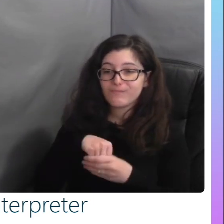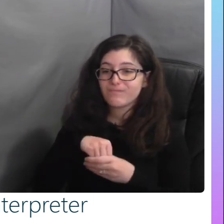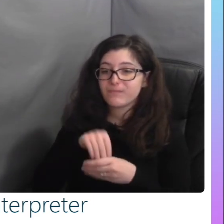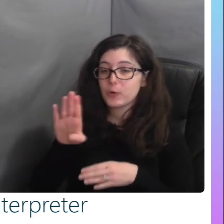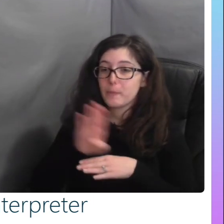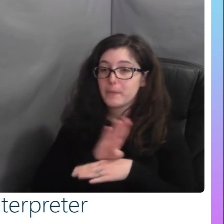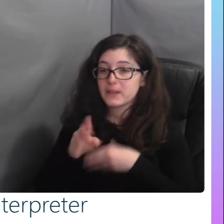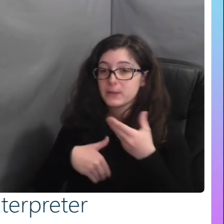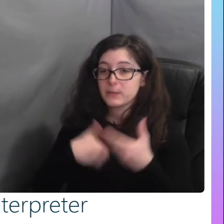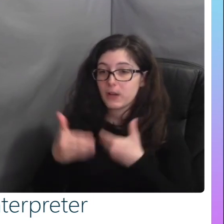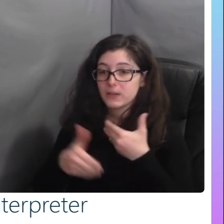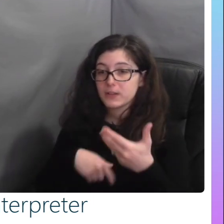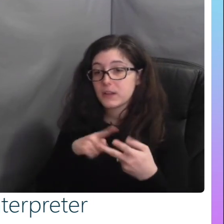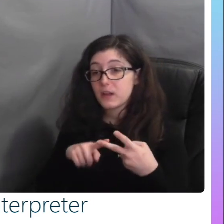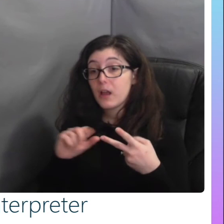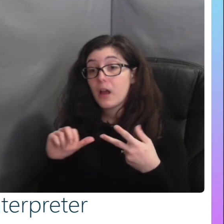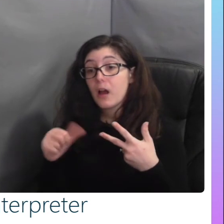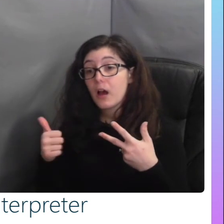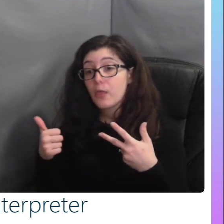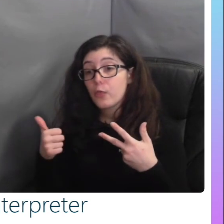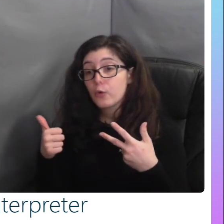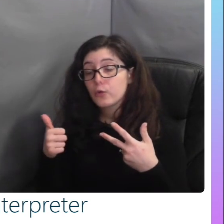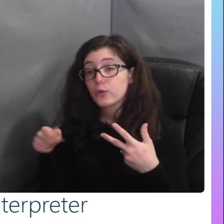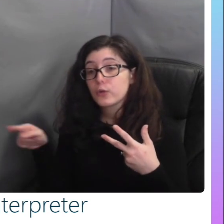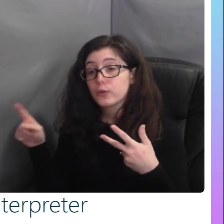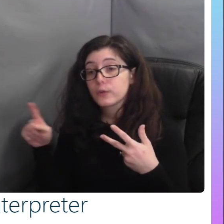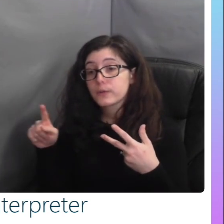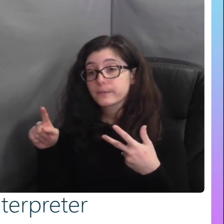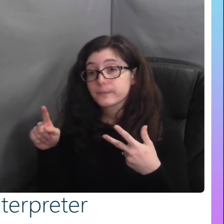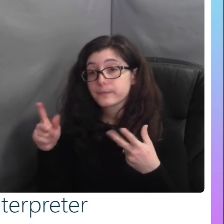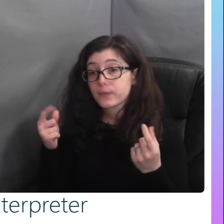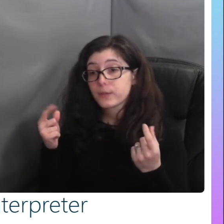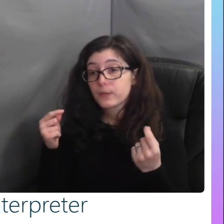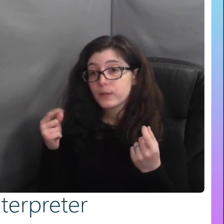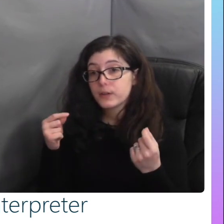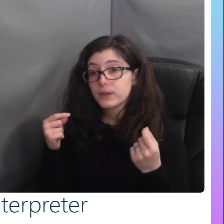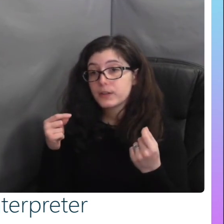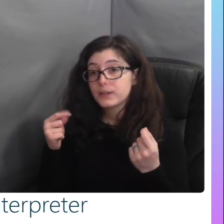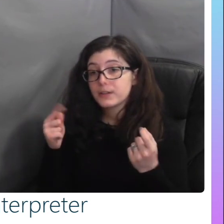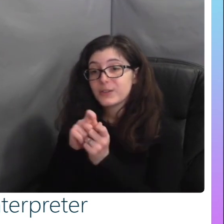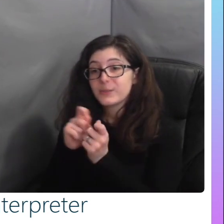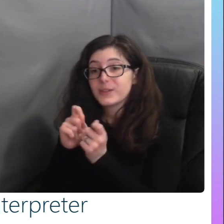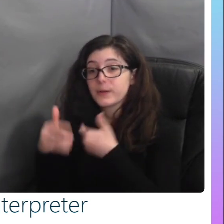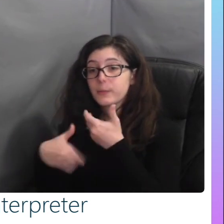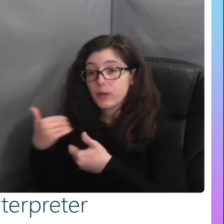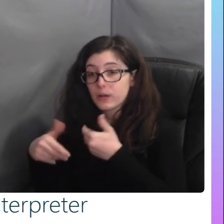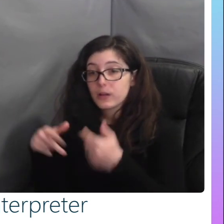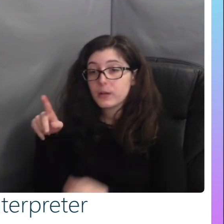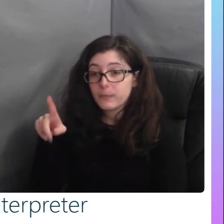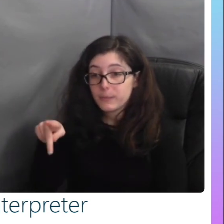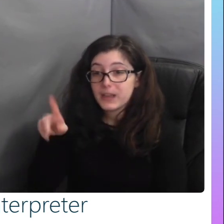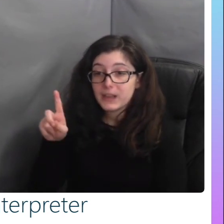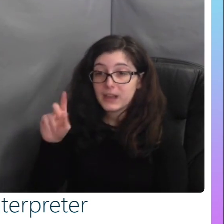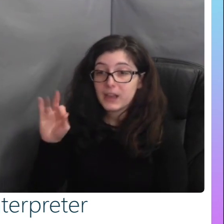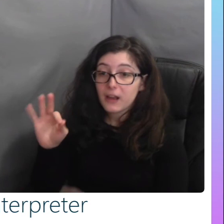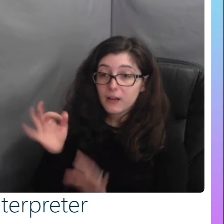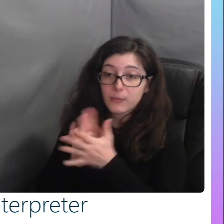and then there are others who will do specific techniques, how to make PDFs accessible, training content creators,